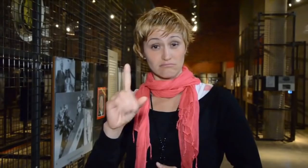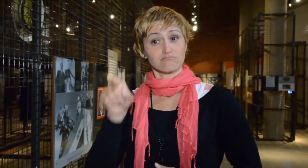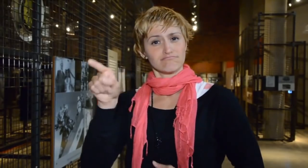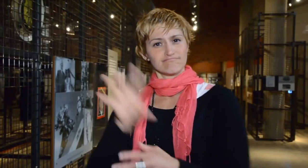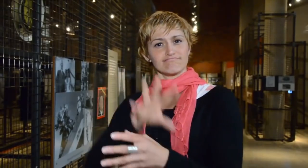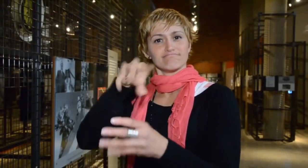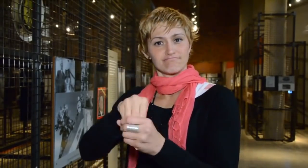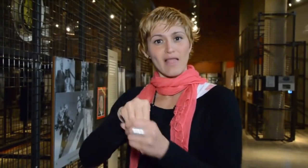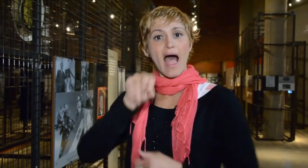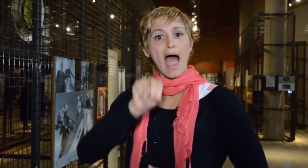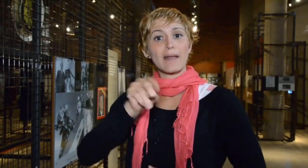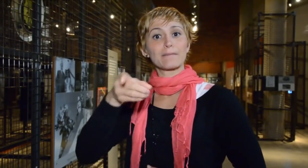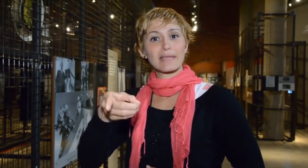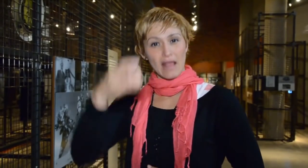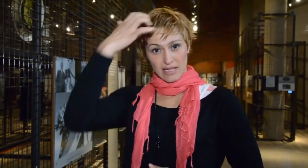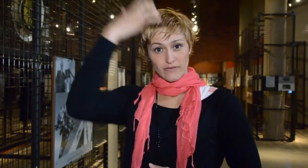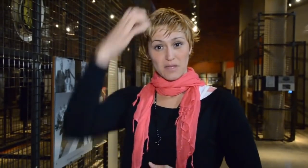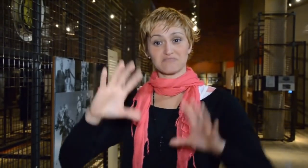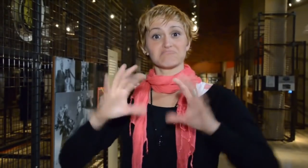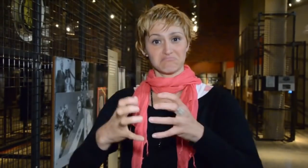the National Party (NP) and